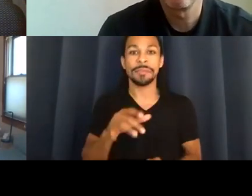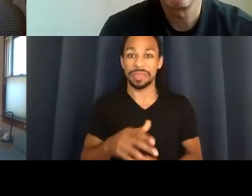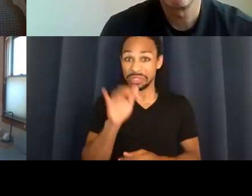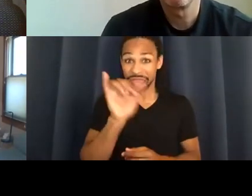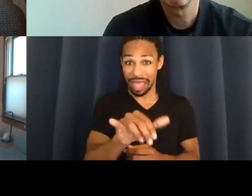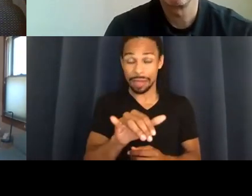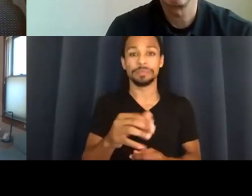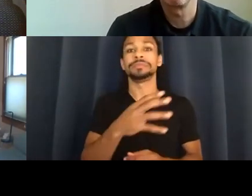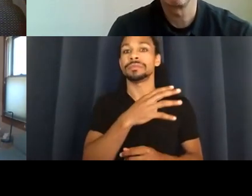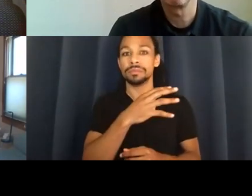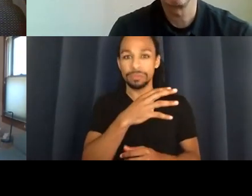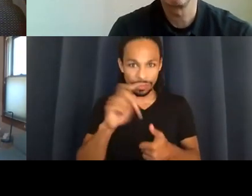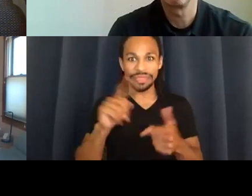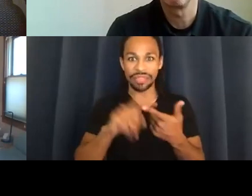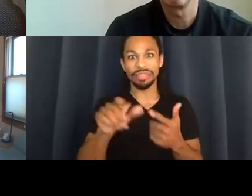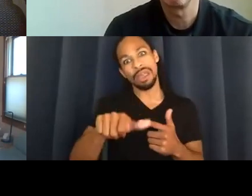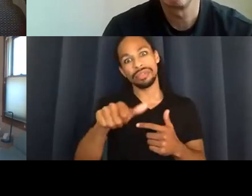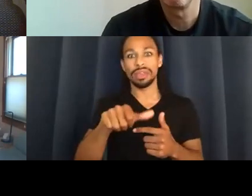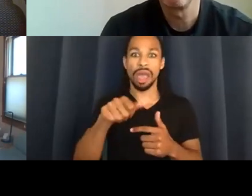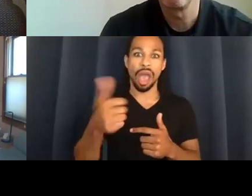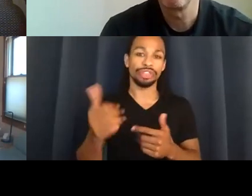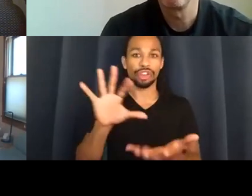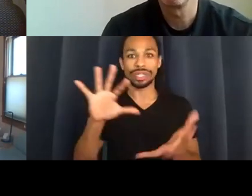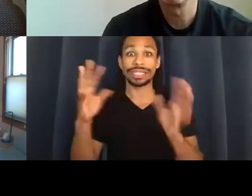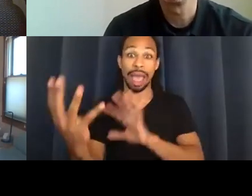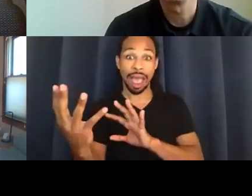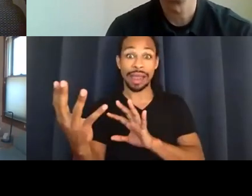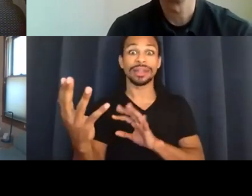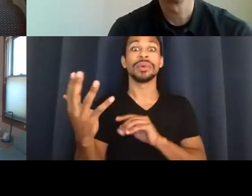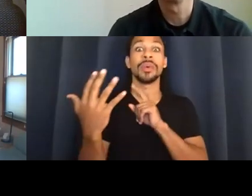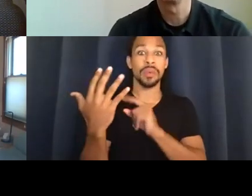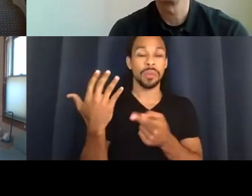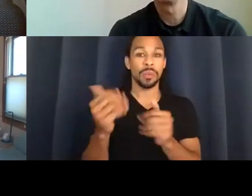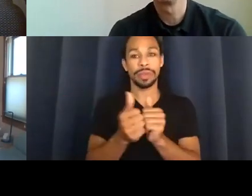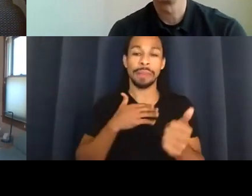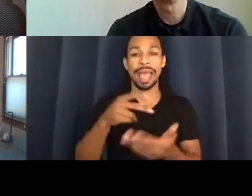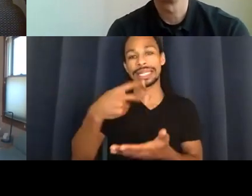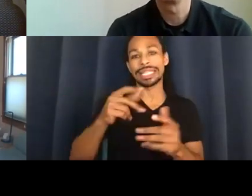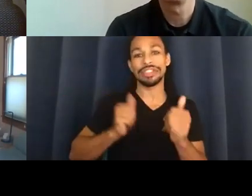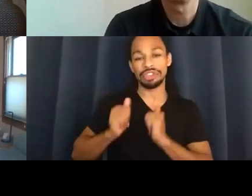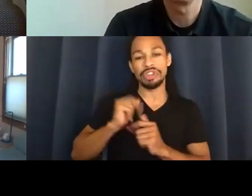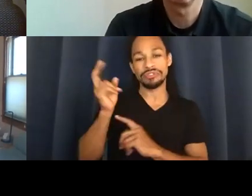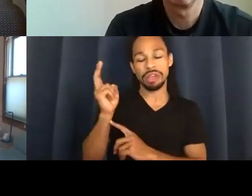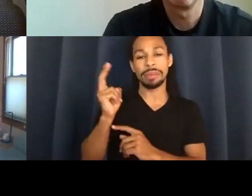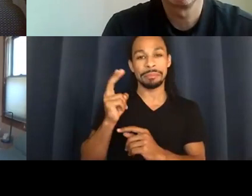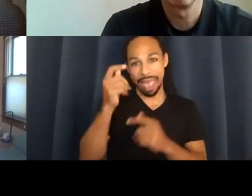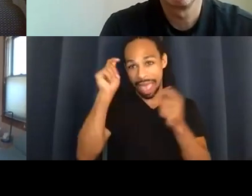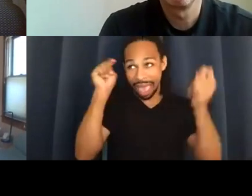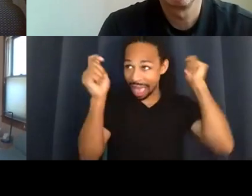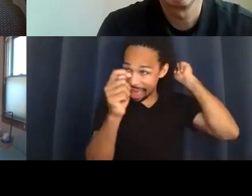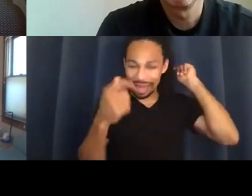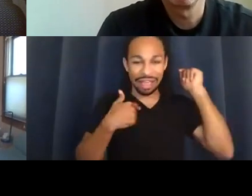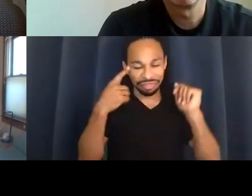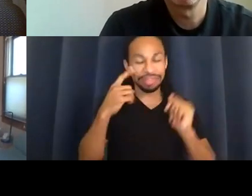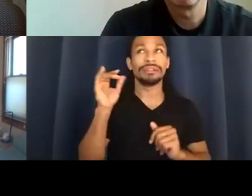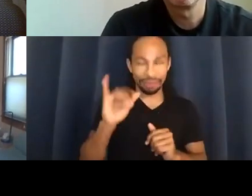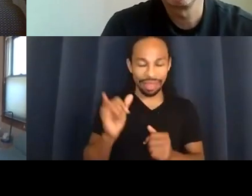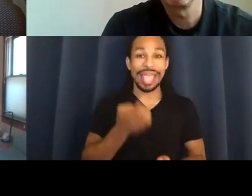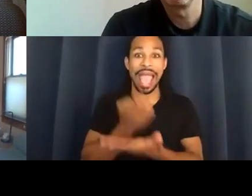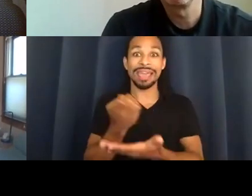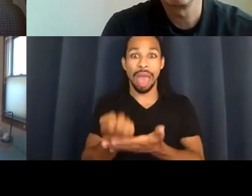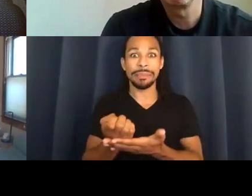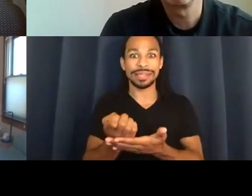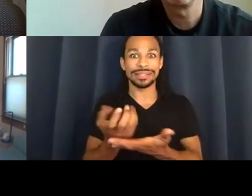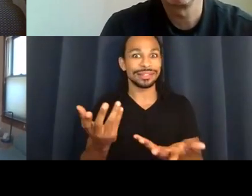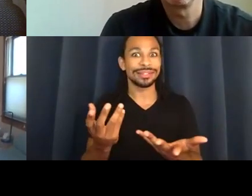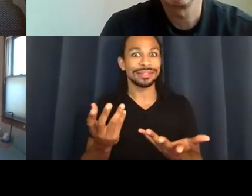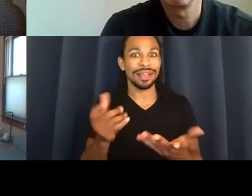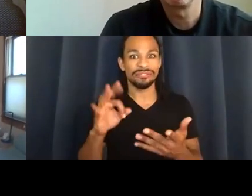of it same with my DTH hat on, the economics of this is as playing. There's this tension,